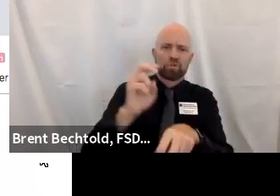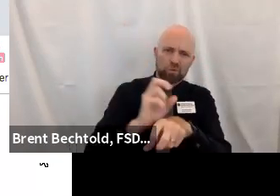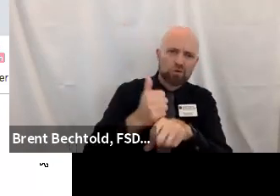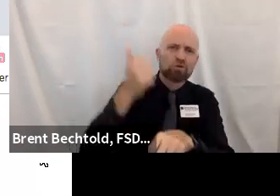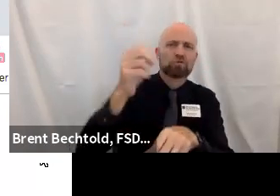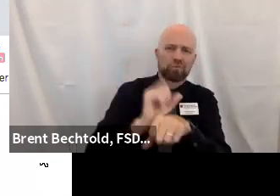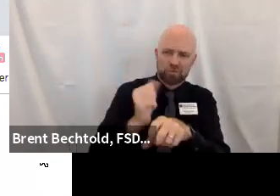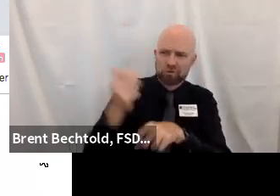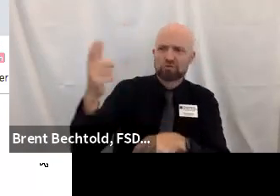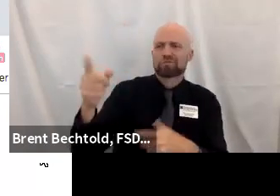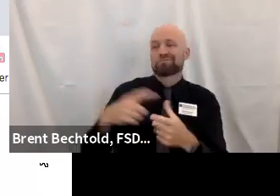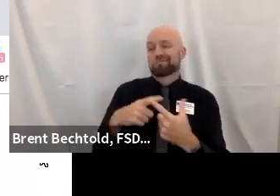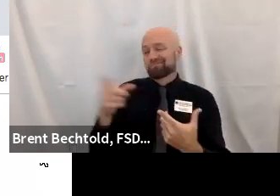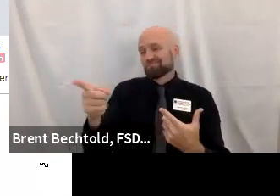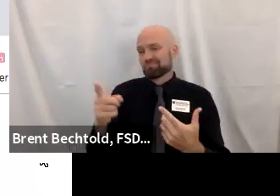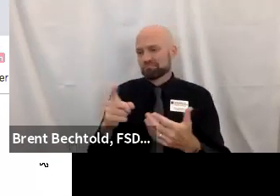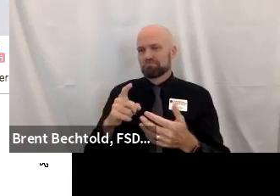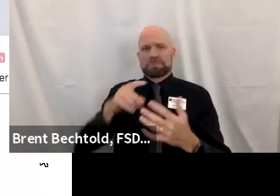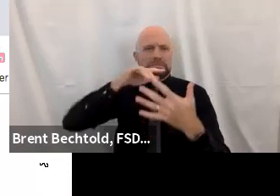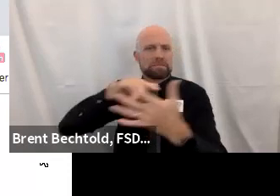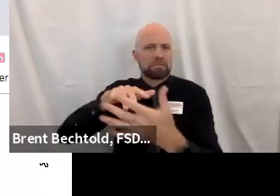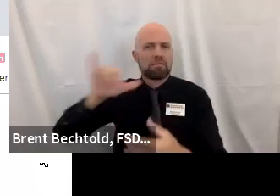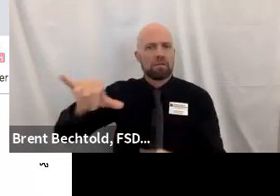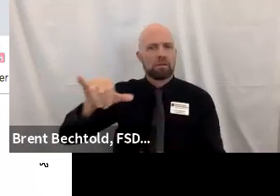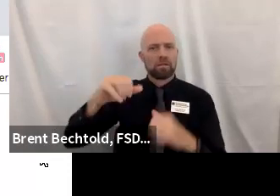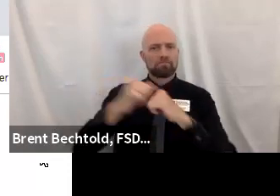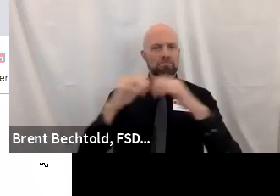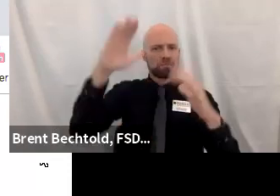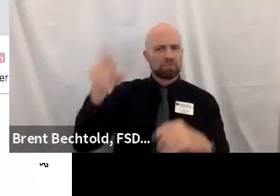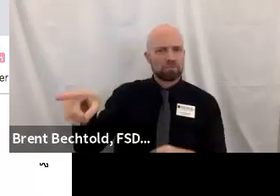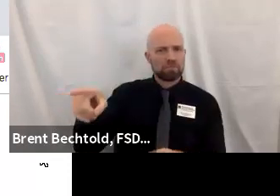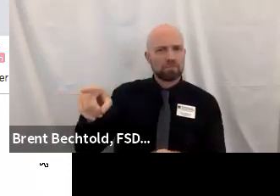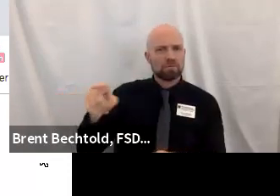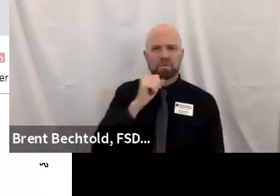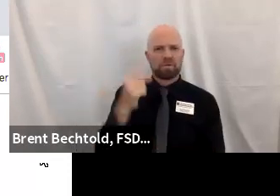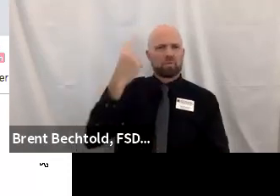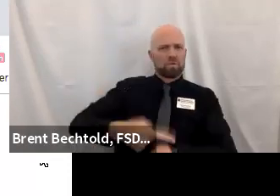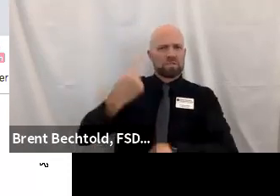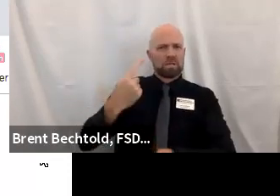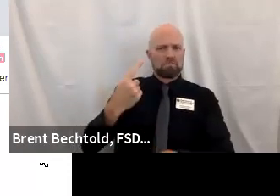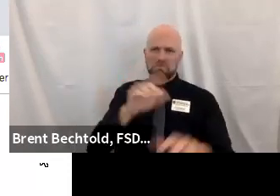with his practice and worked harder and harder to gain those skills and he studied this mountain.